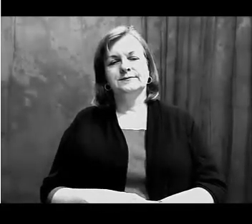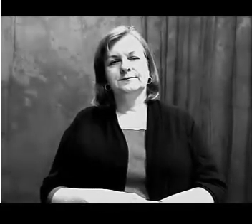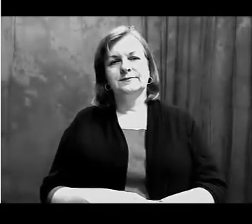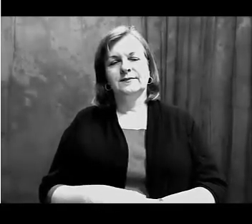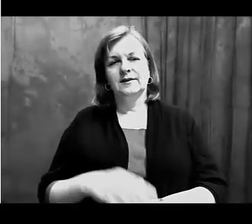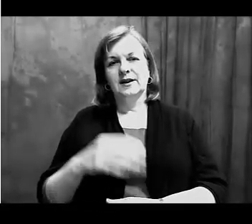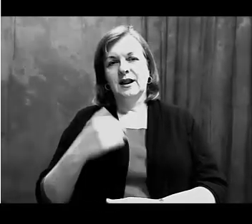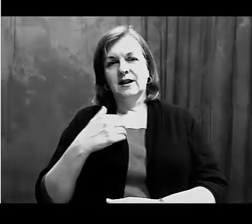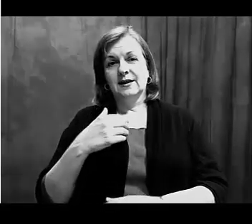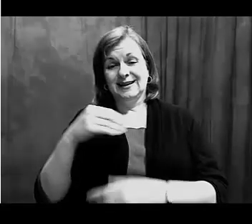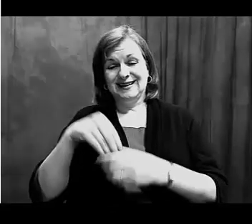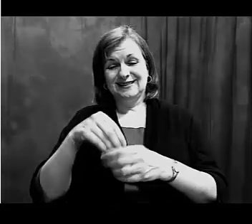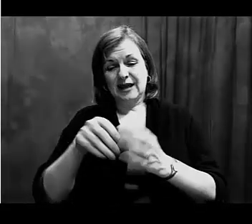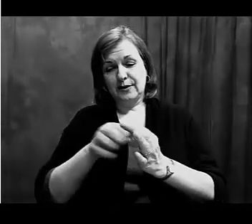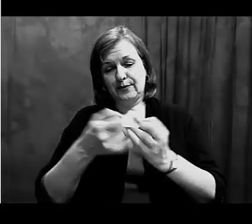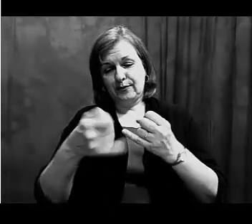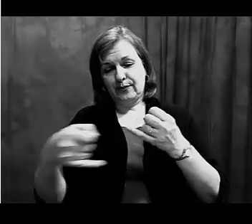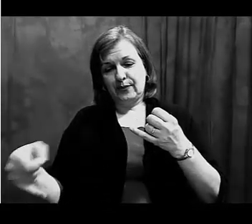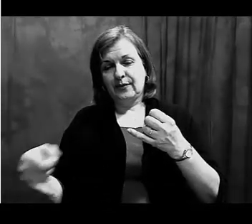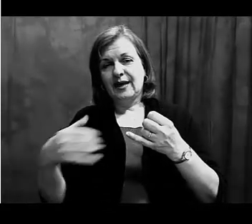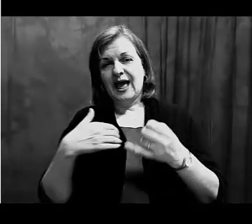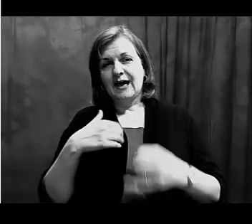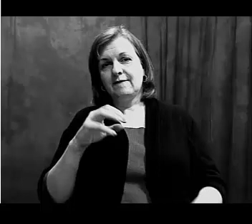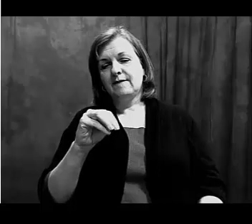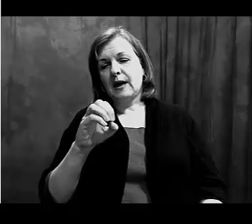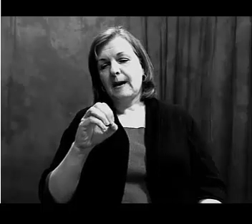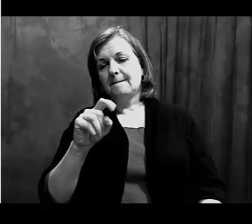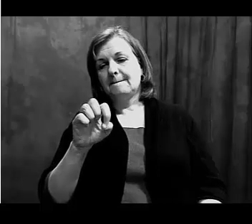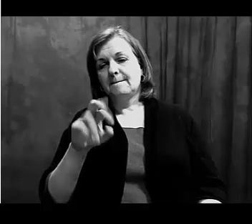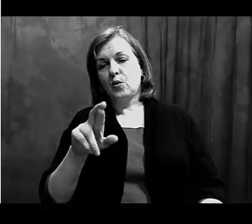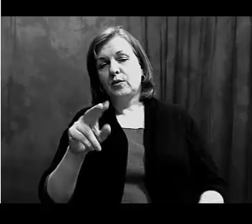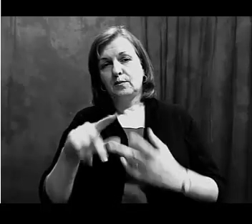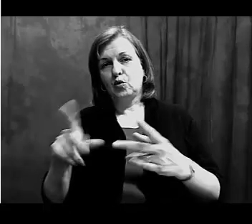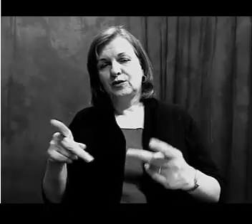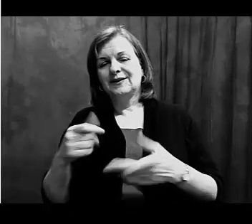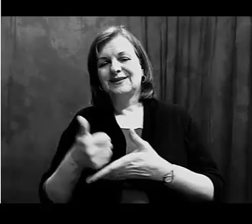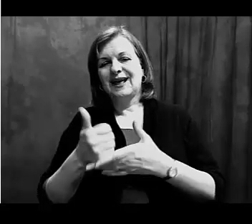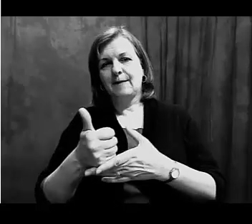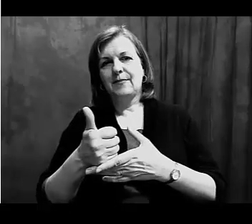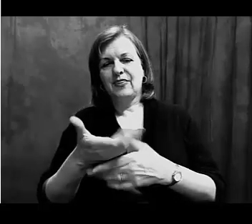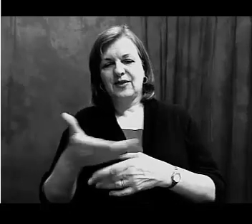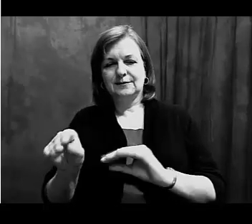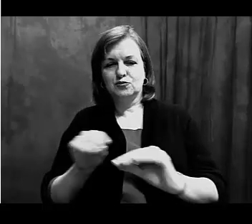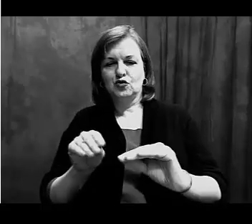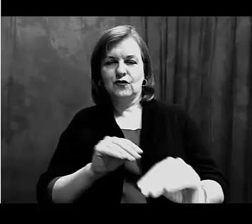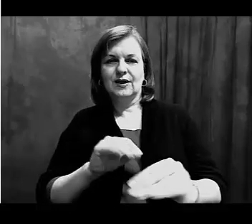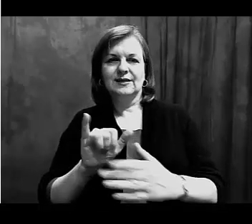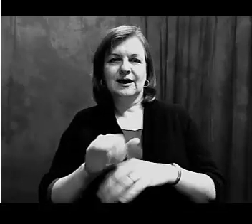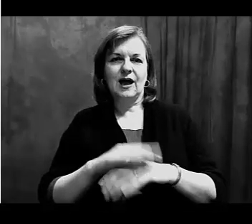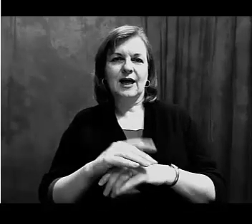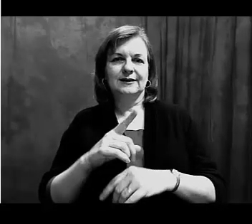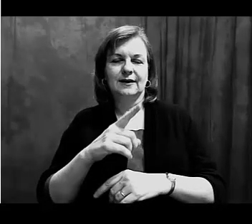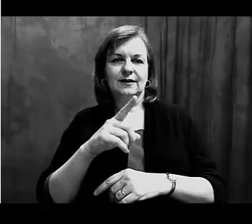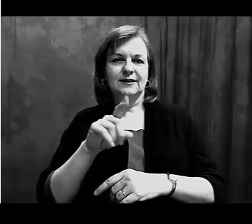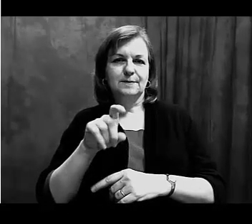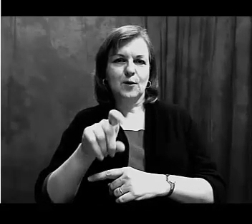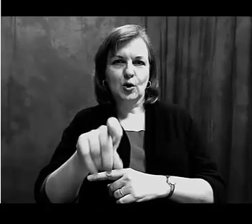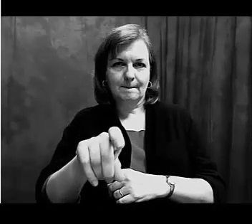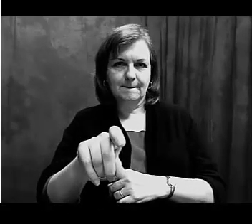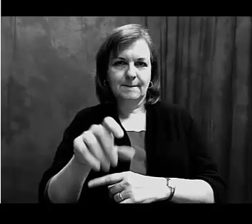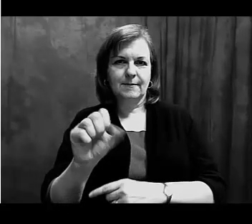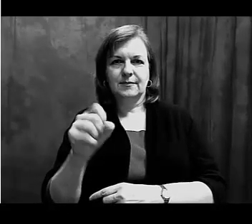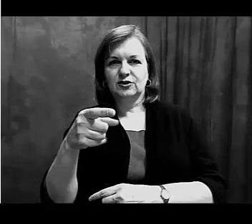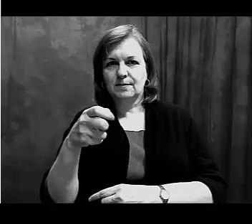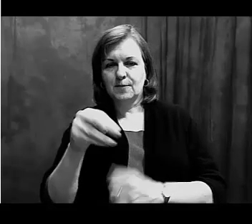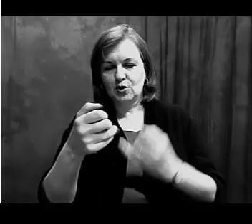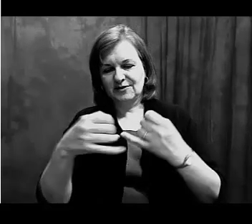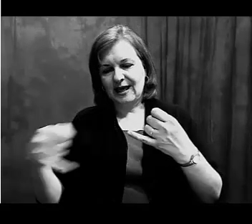so we would have a lot of motor proteins associated with them to help things move around like the tail on a sperm